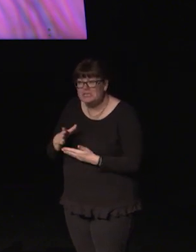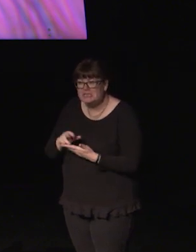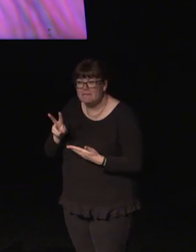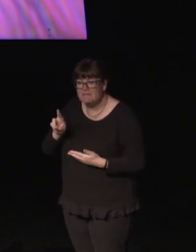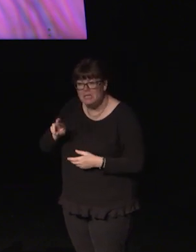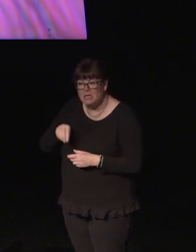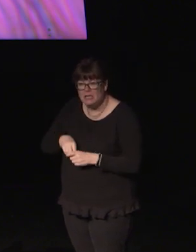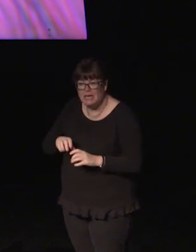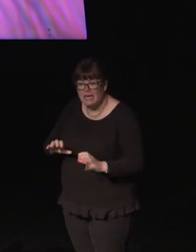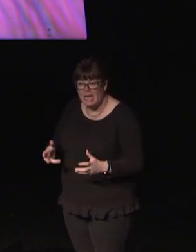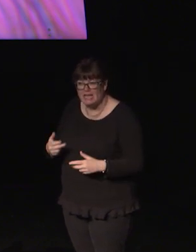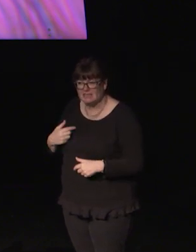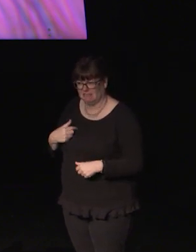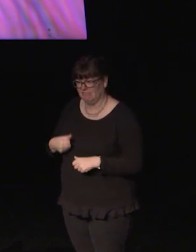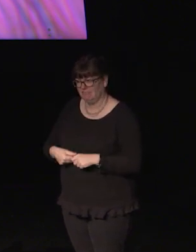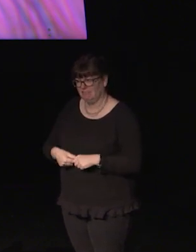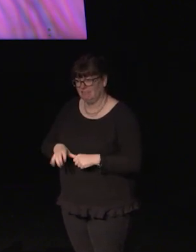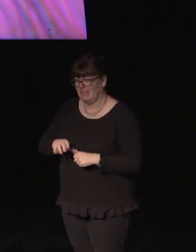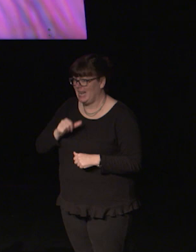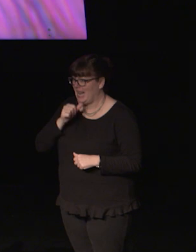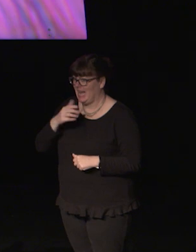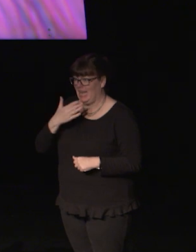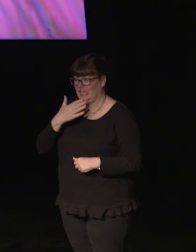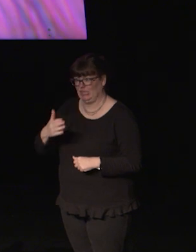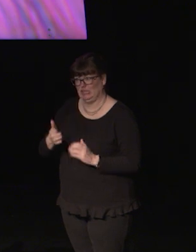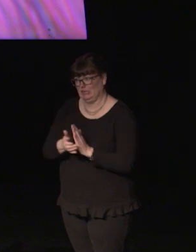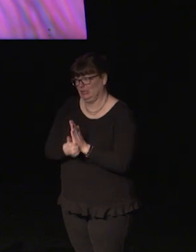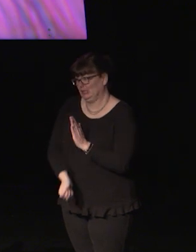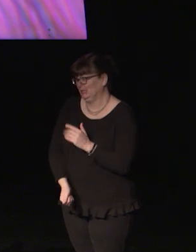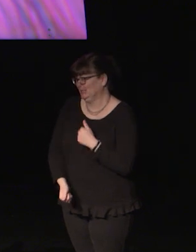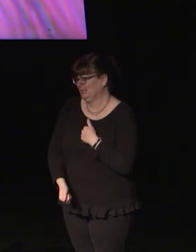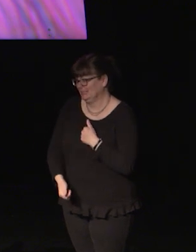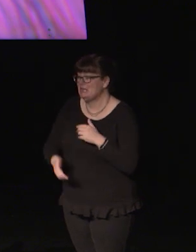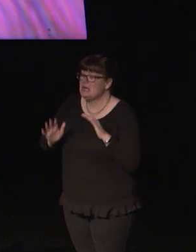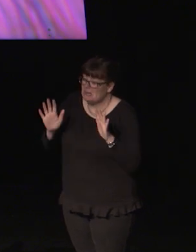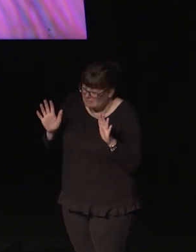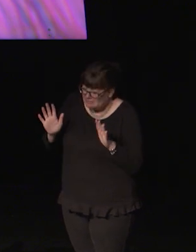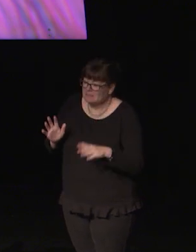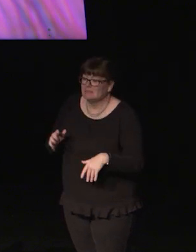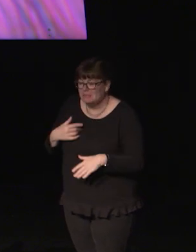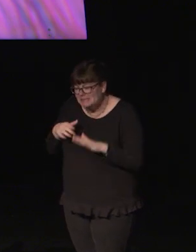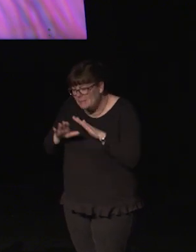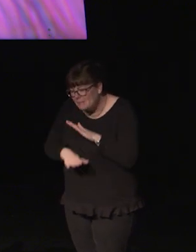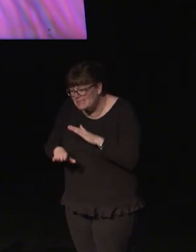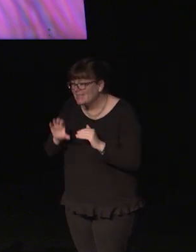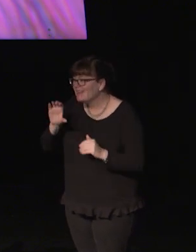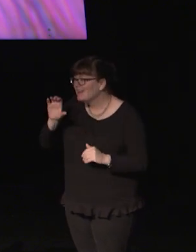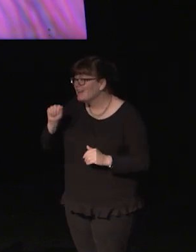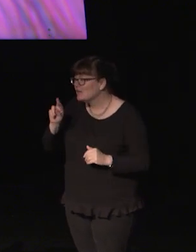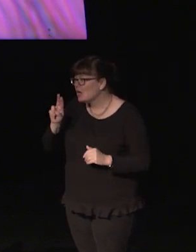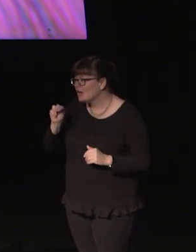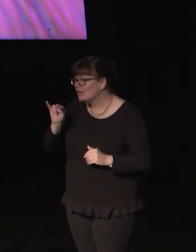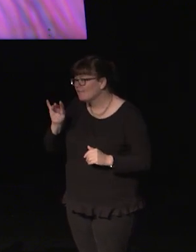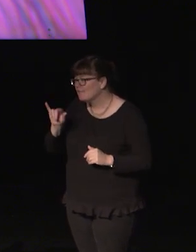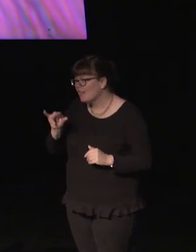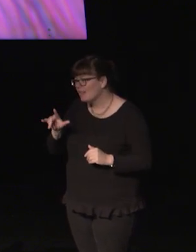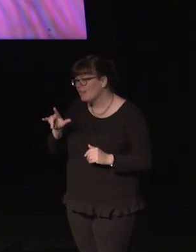and I was bad at it. STEVE LAUGHS JESSE LAUGHS We did like some basic, like carnival game kind of things and then I know I did like...